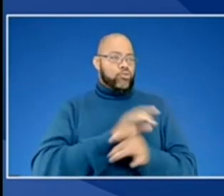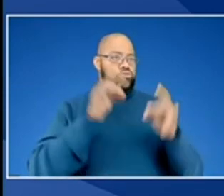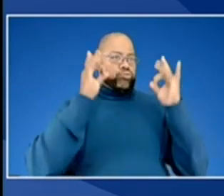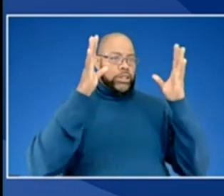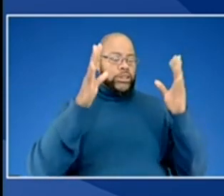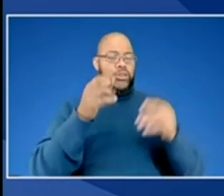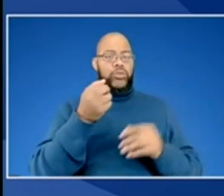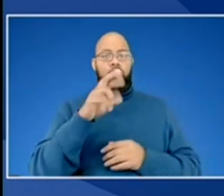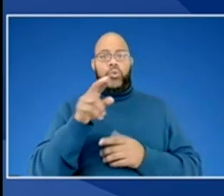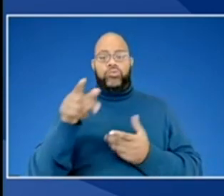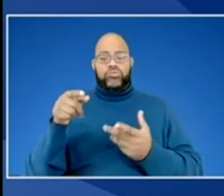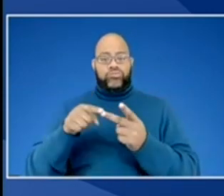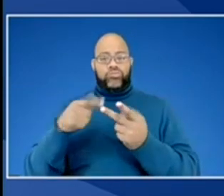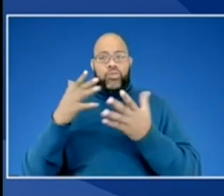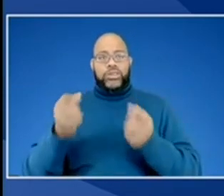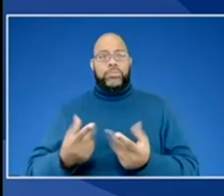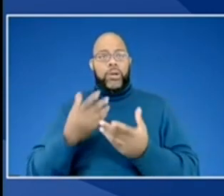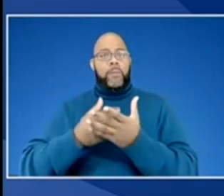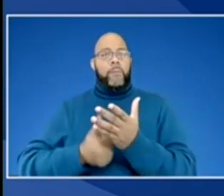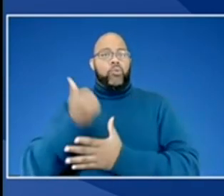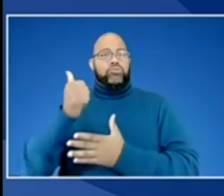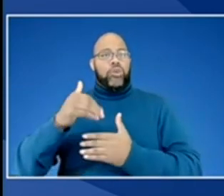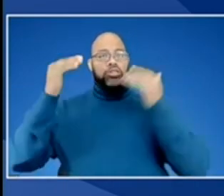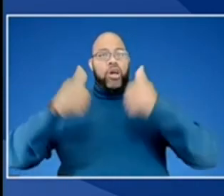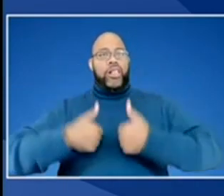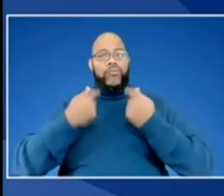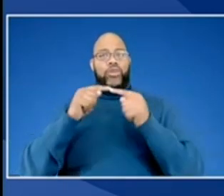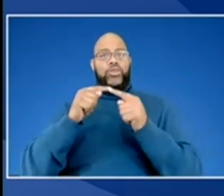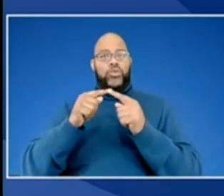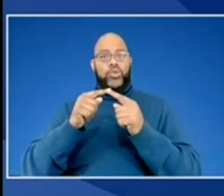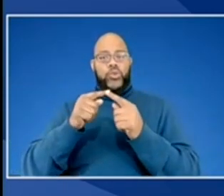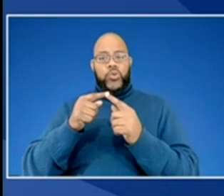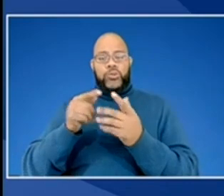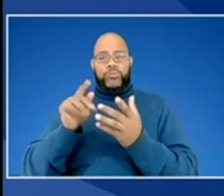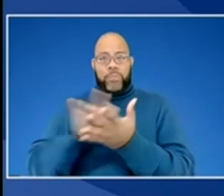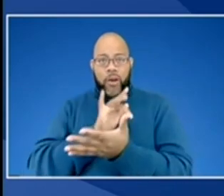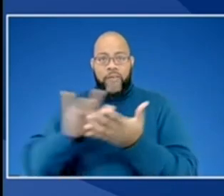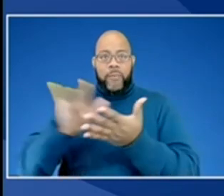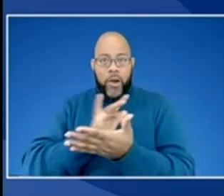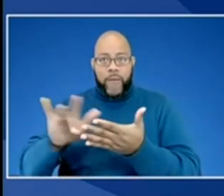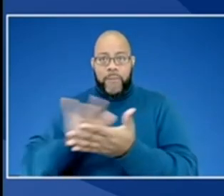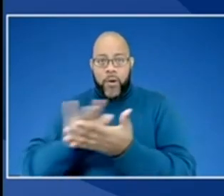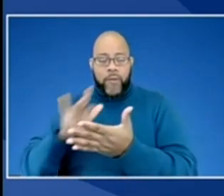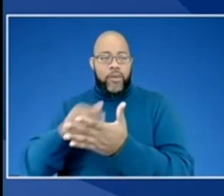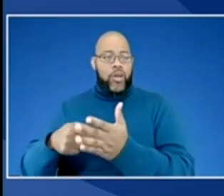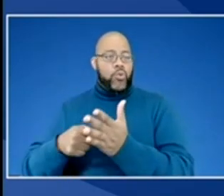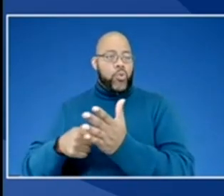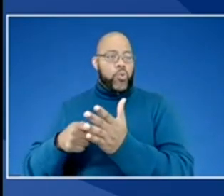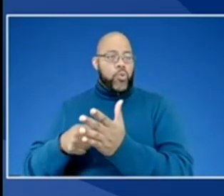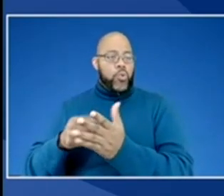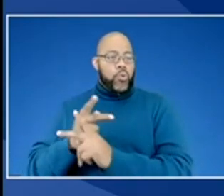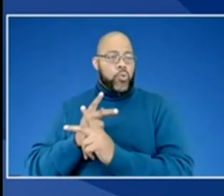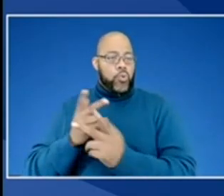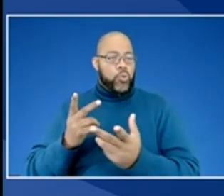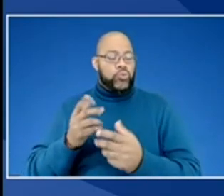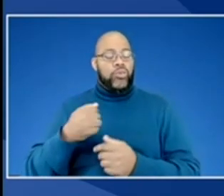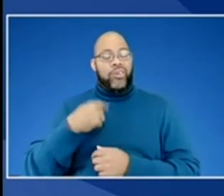they've already spent most of their adult lives trying to crawl out from their loan debt. So I just think it's important to